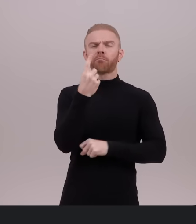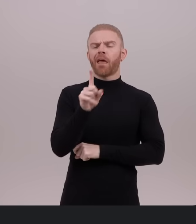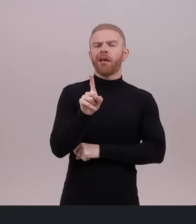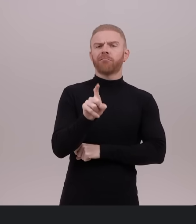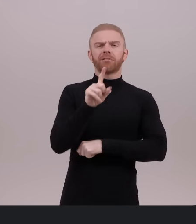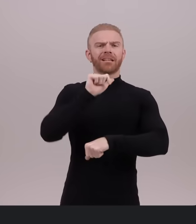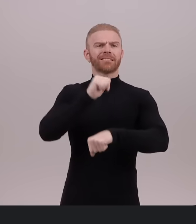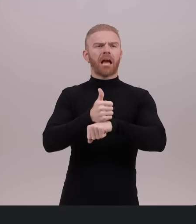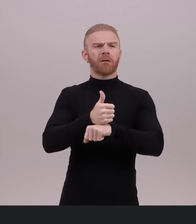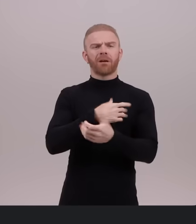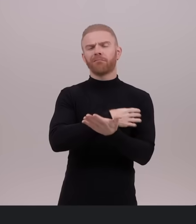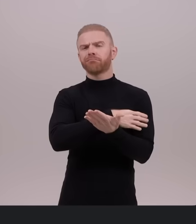Firebase, and building on the web.